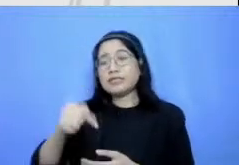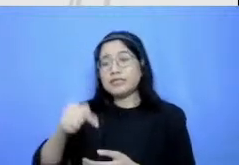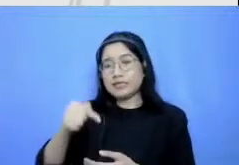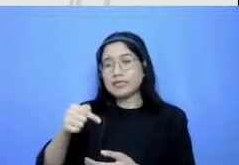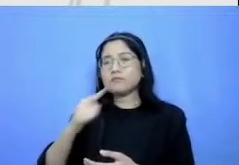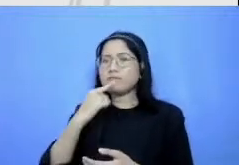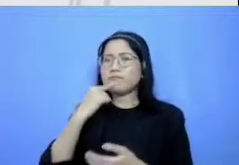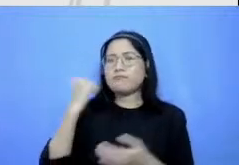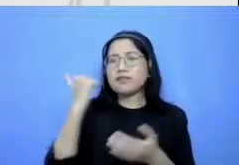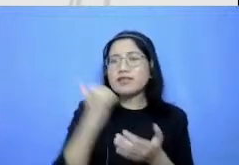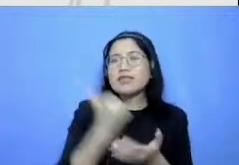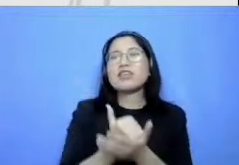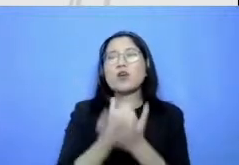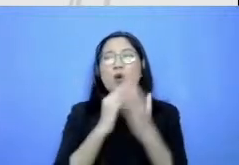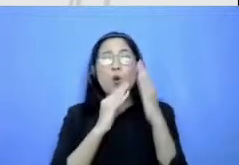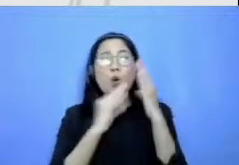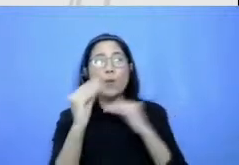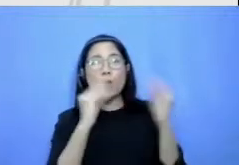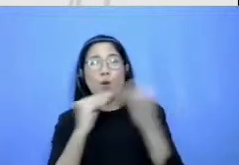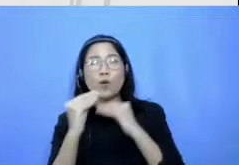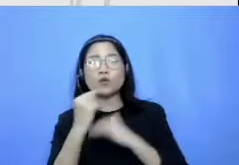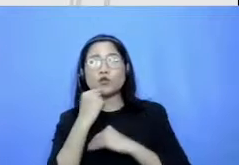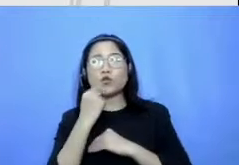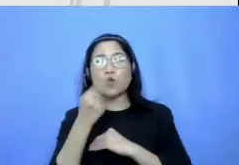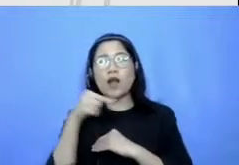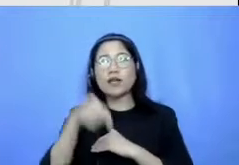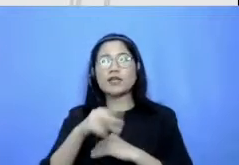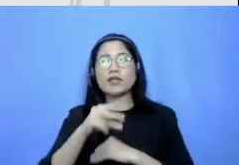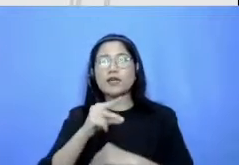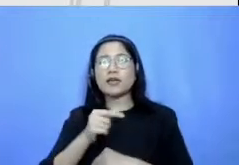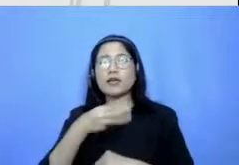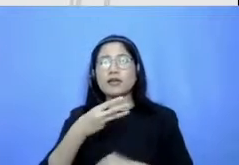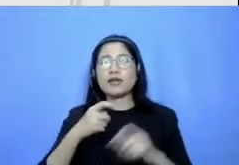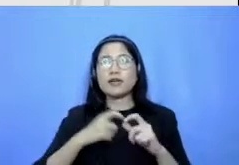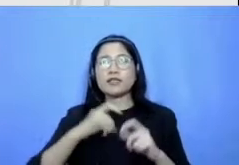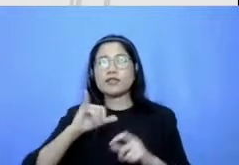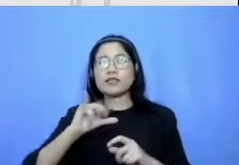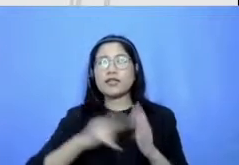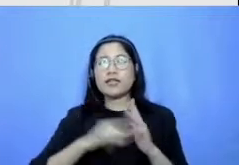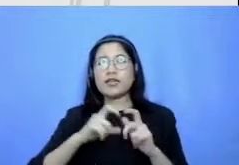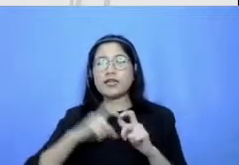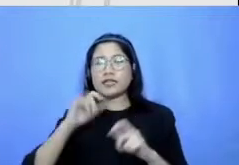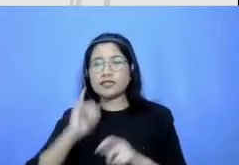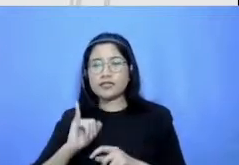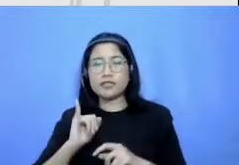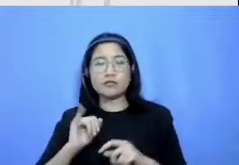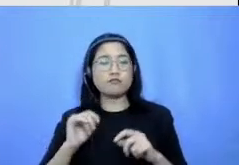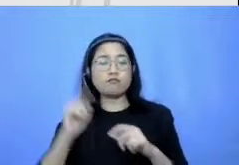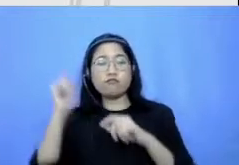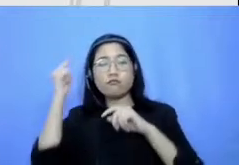talk about resilience in adapting technology to your context. It will take a few